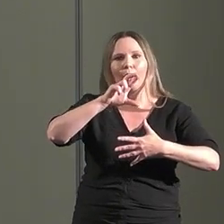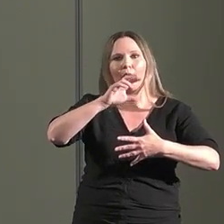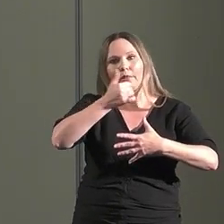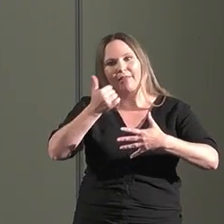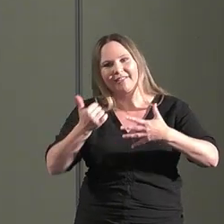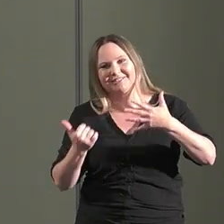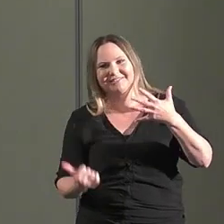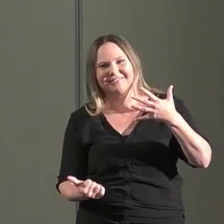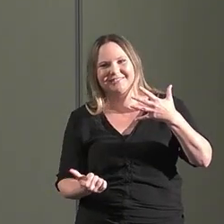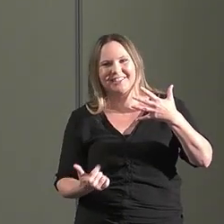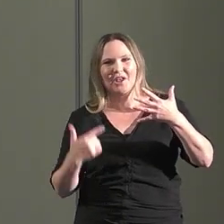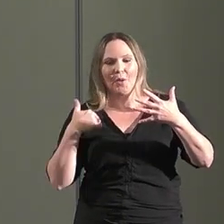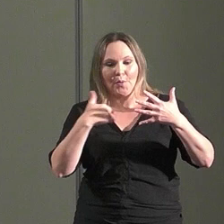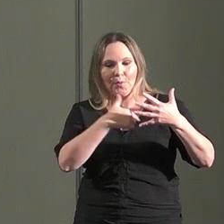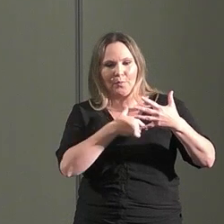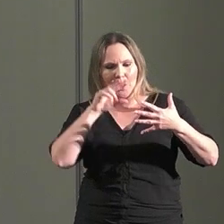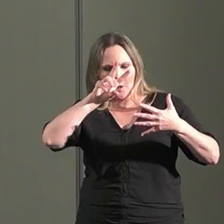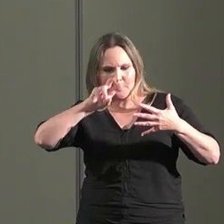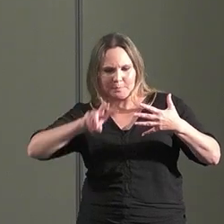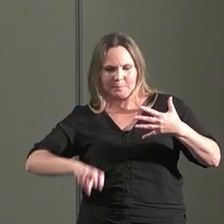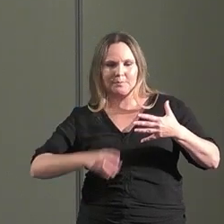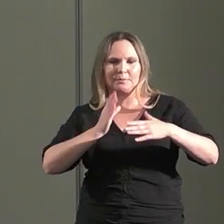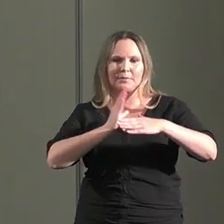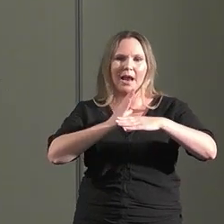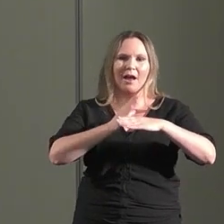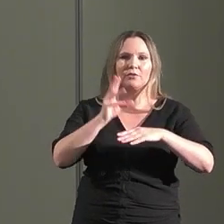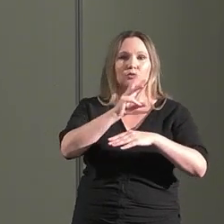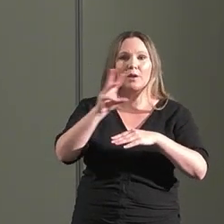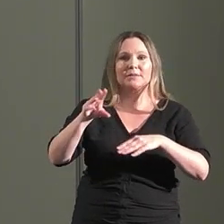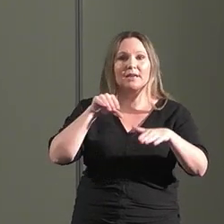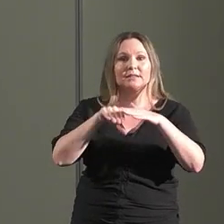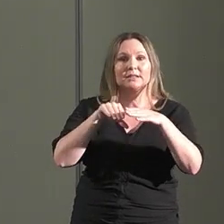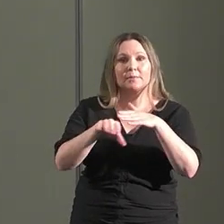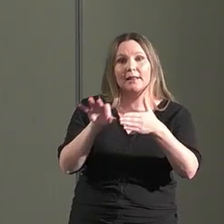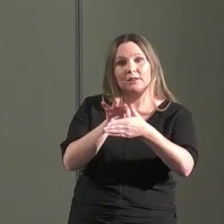We look at average website accessibility score.